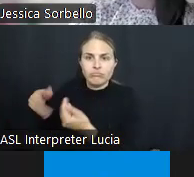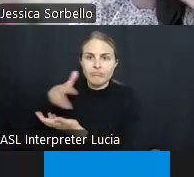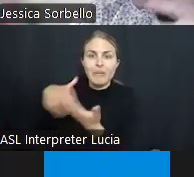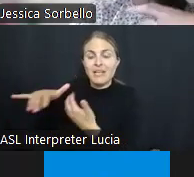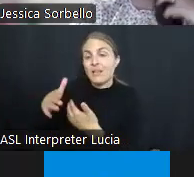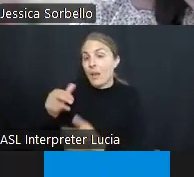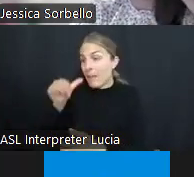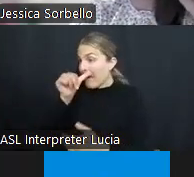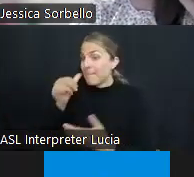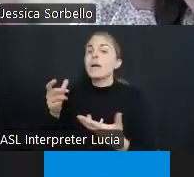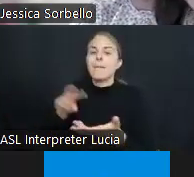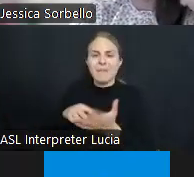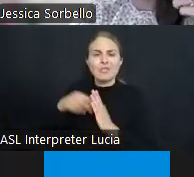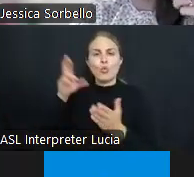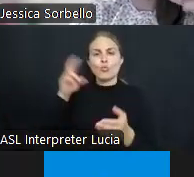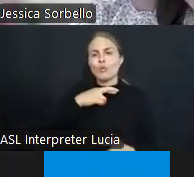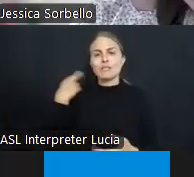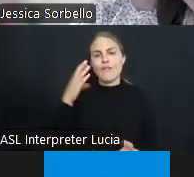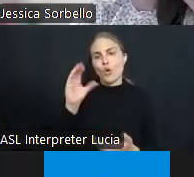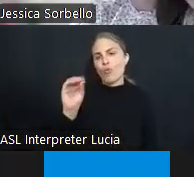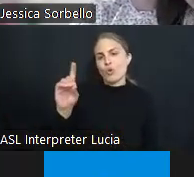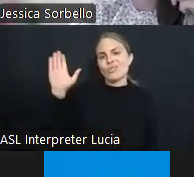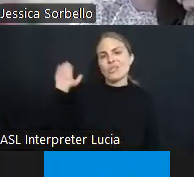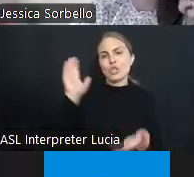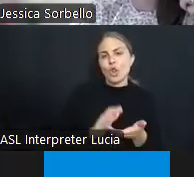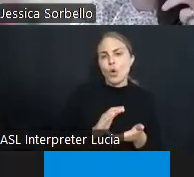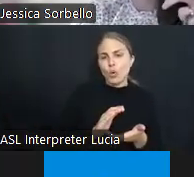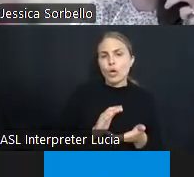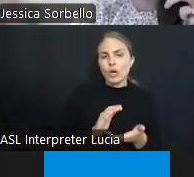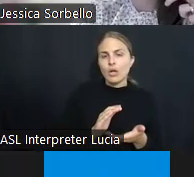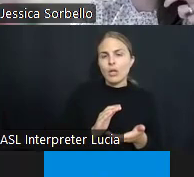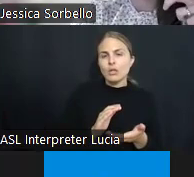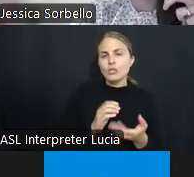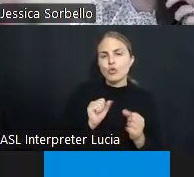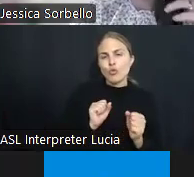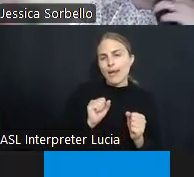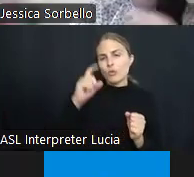challenge our minds. It is not about our goals or the things that we want. It is recognizing how can we support